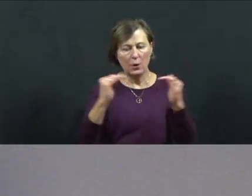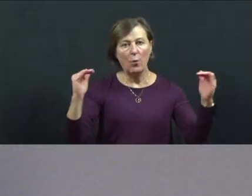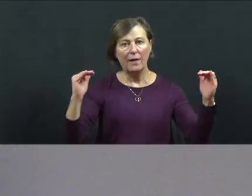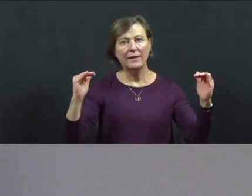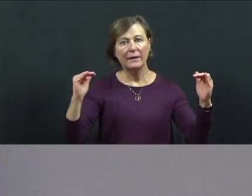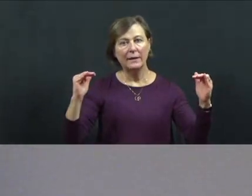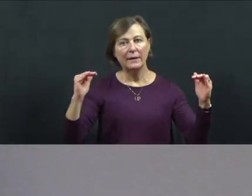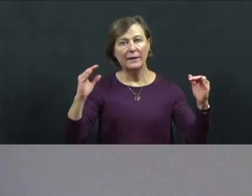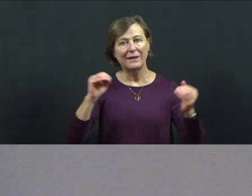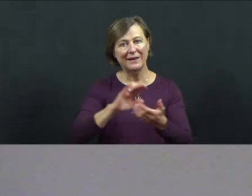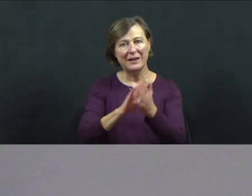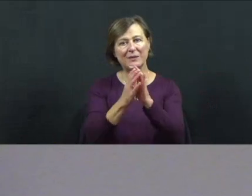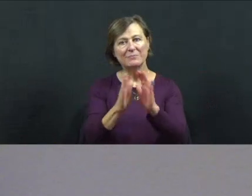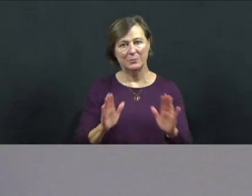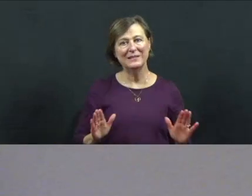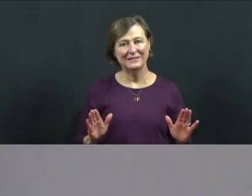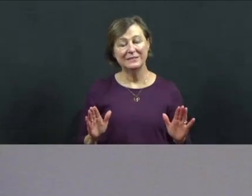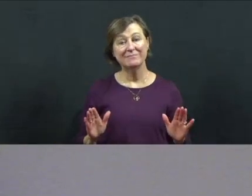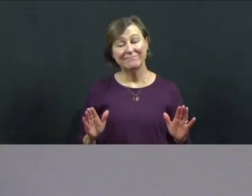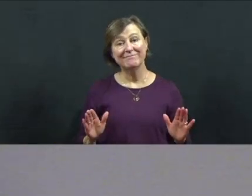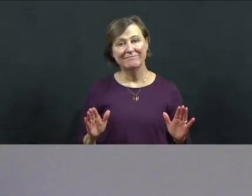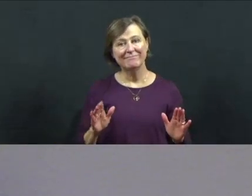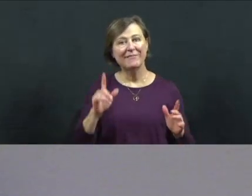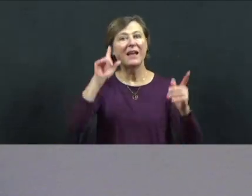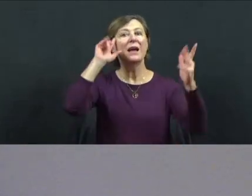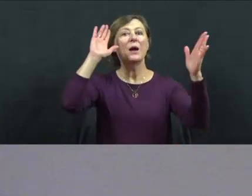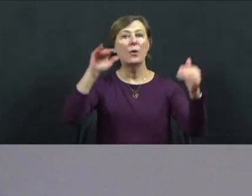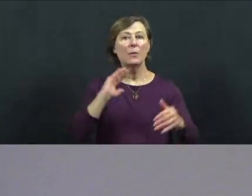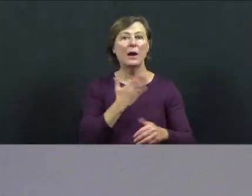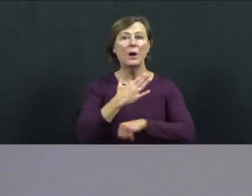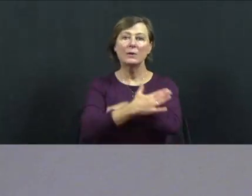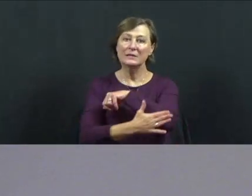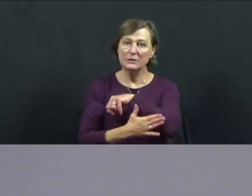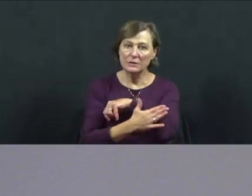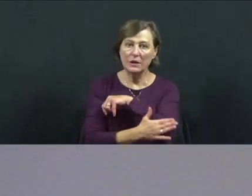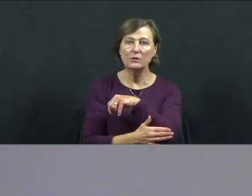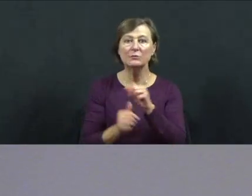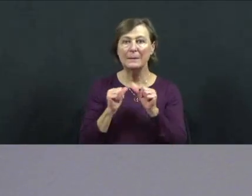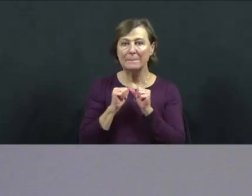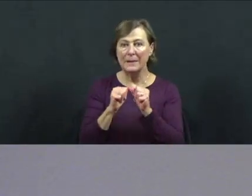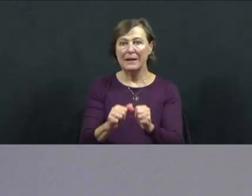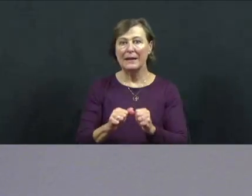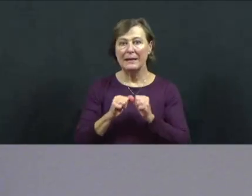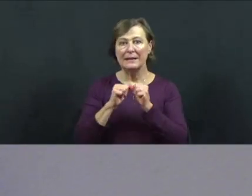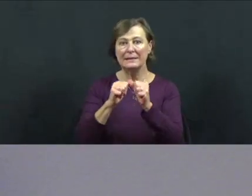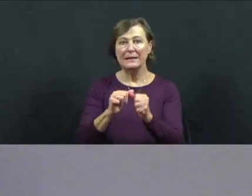and peace. I hope our country maintains its democratic principles and